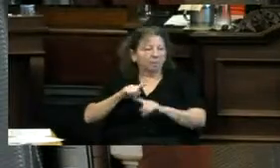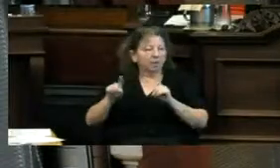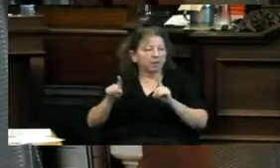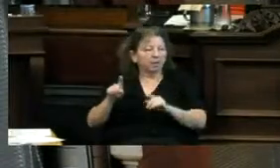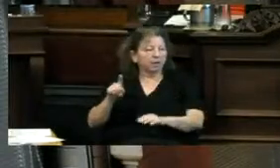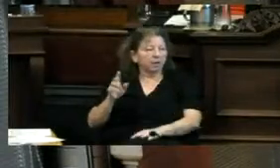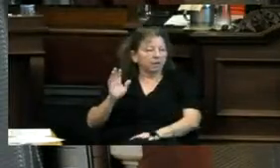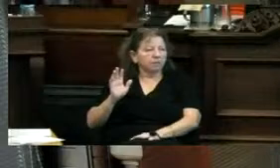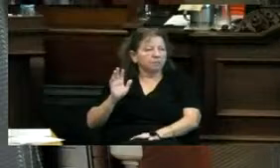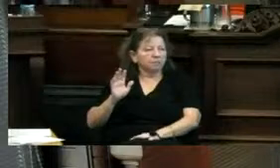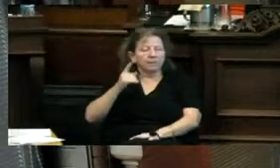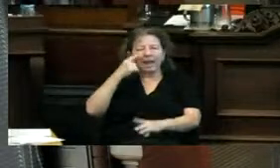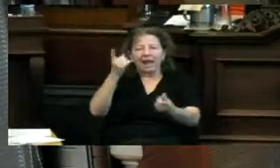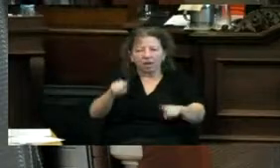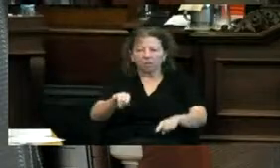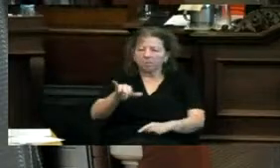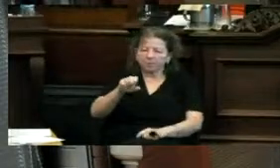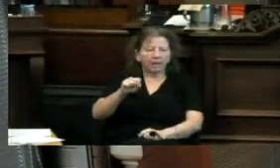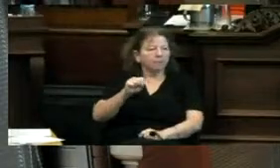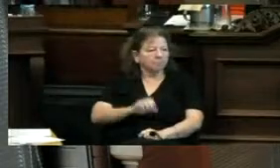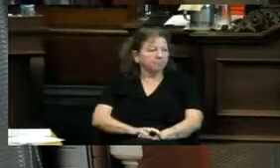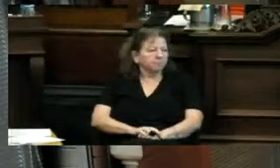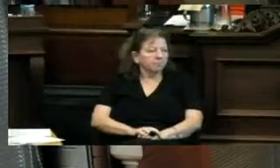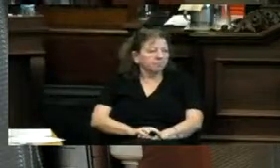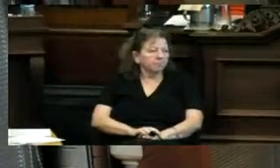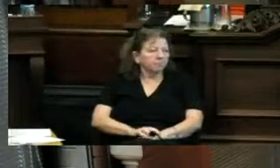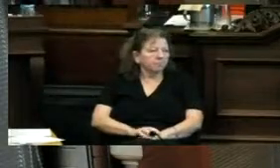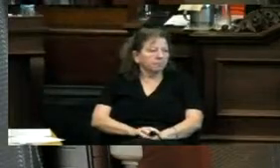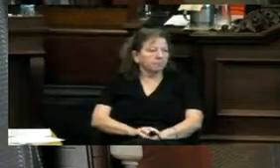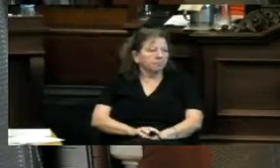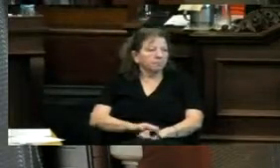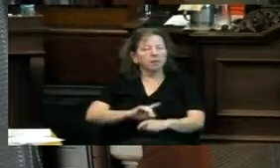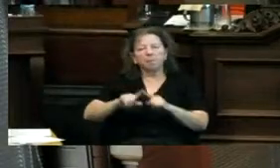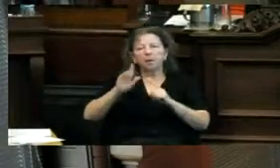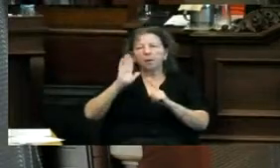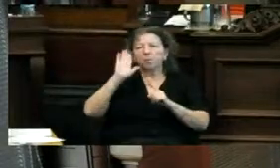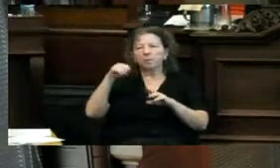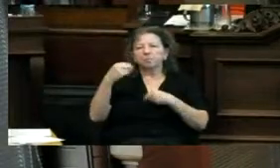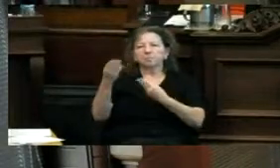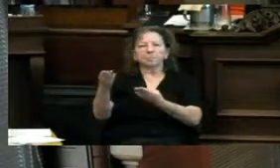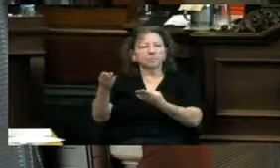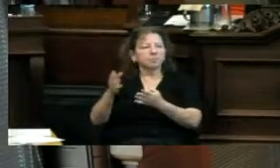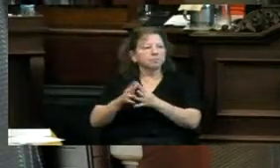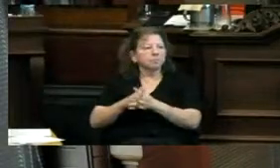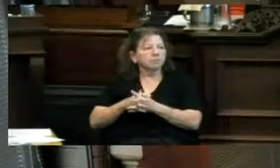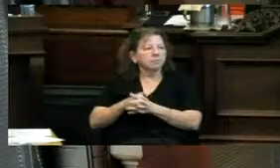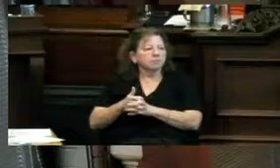vaguely. But I know it was prior